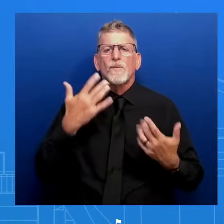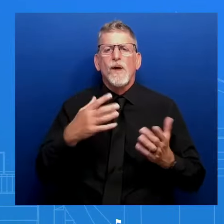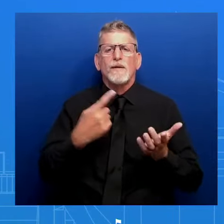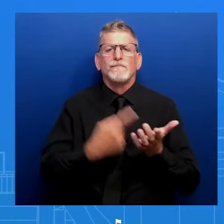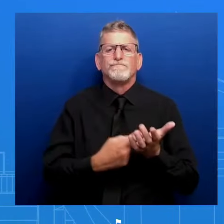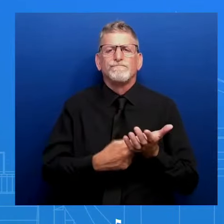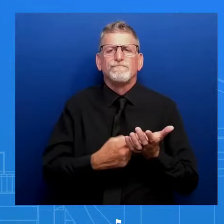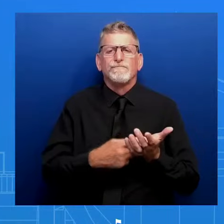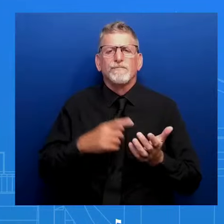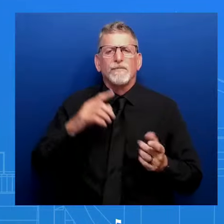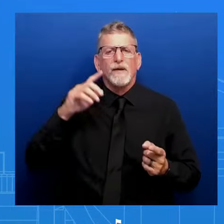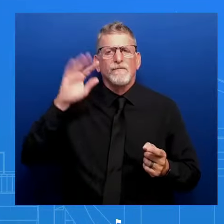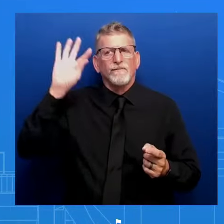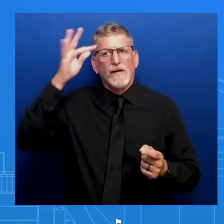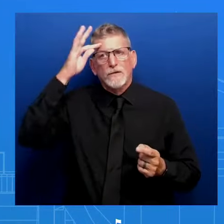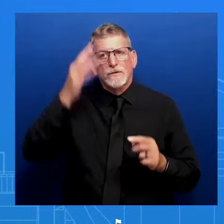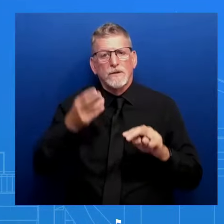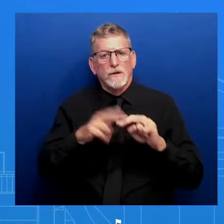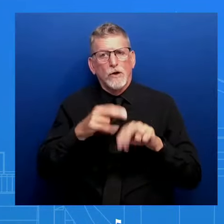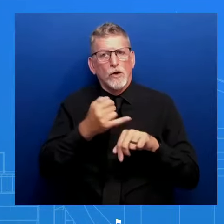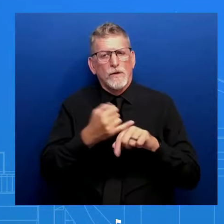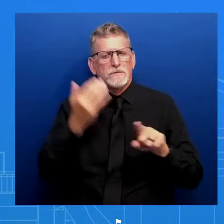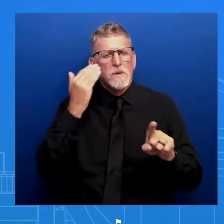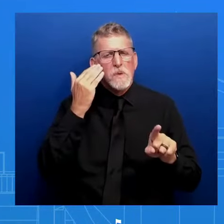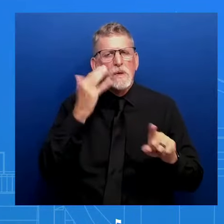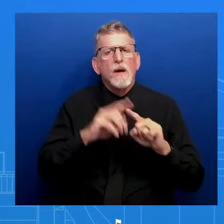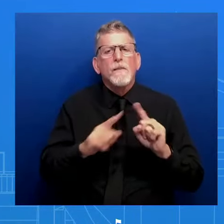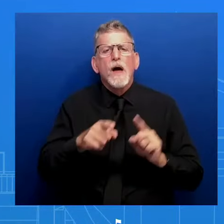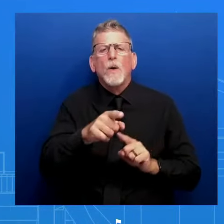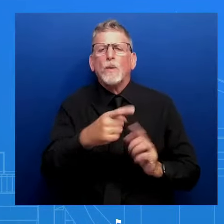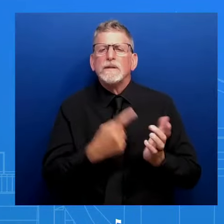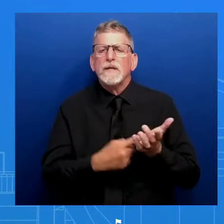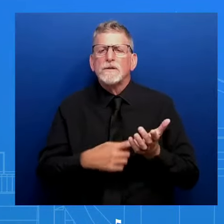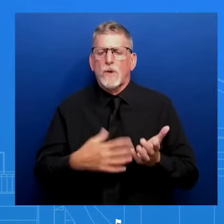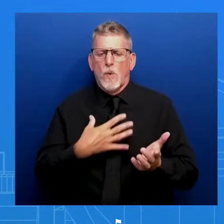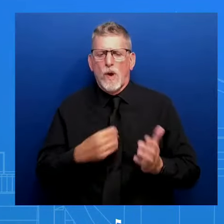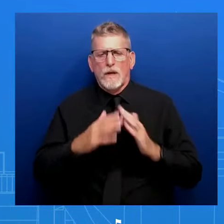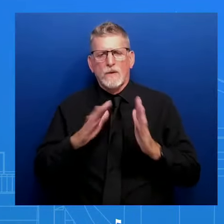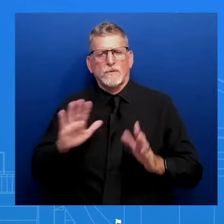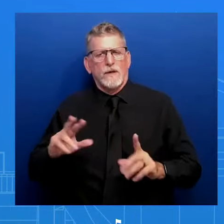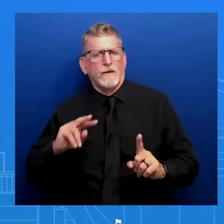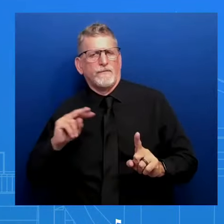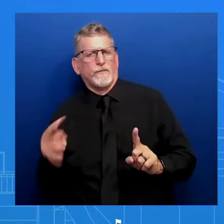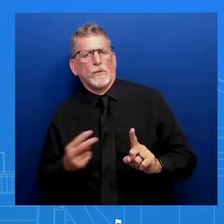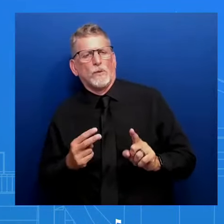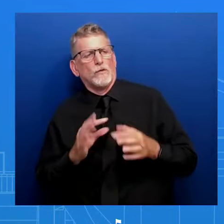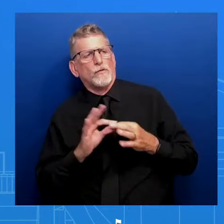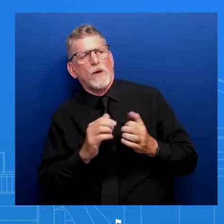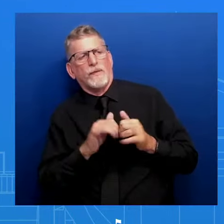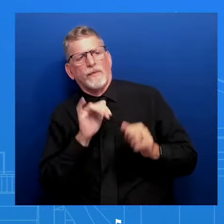as it relates to inflation: Do you see inflation coming down from the level that it is right now, around 3 percent,